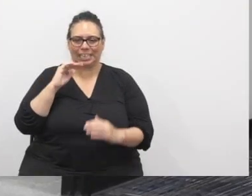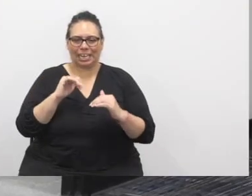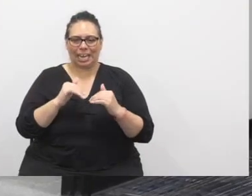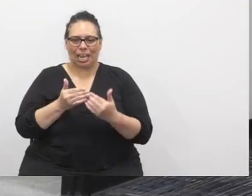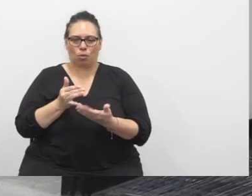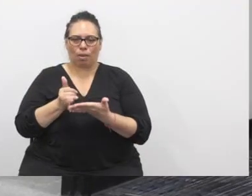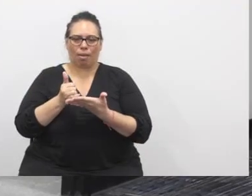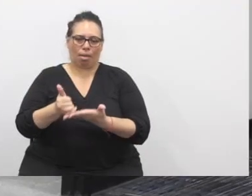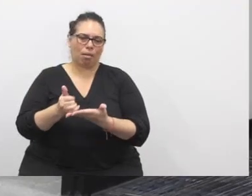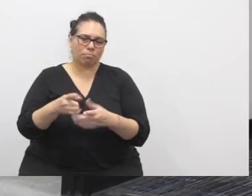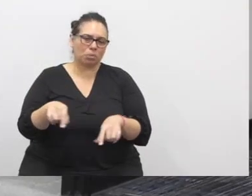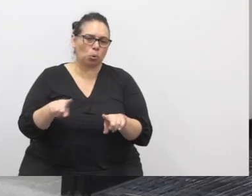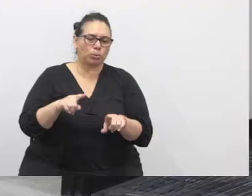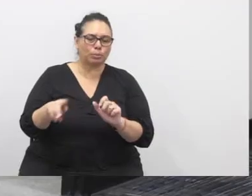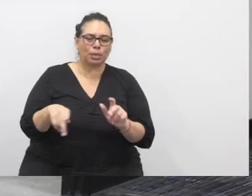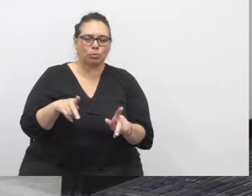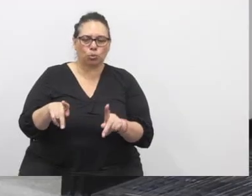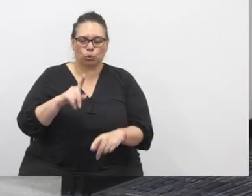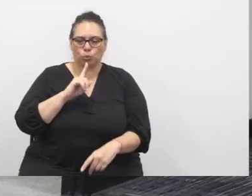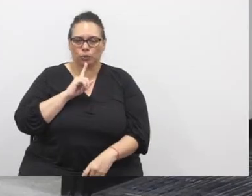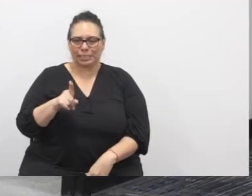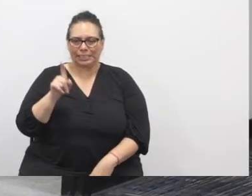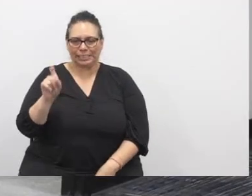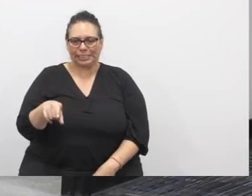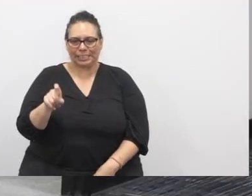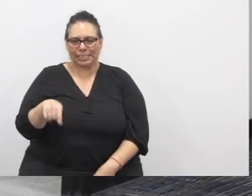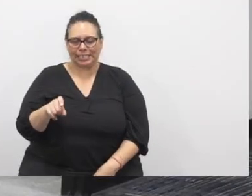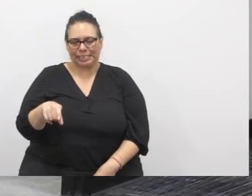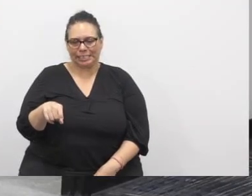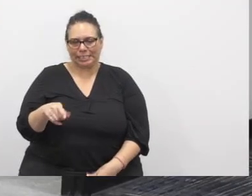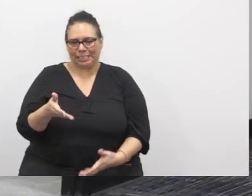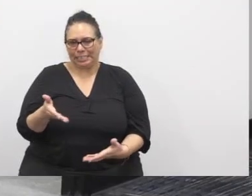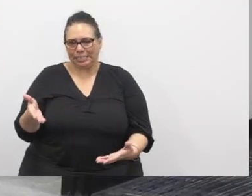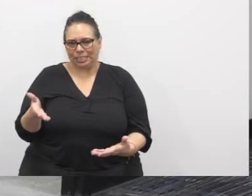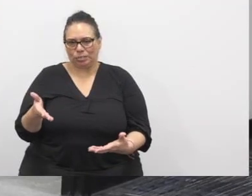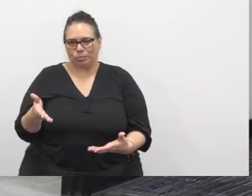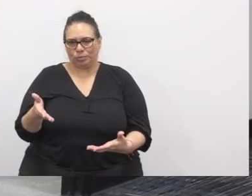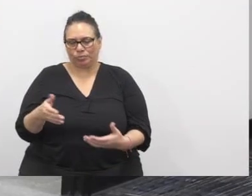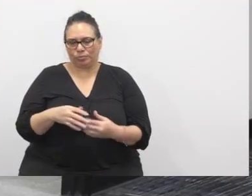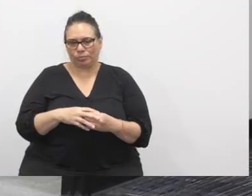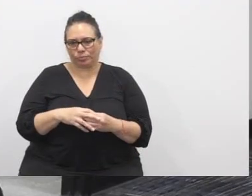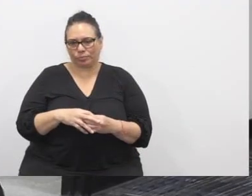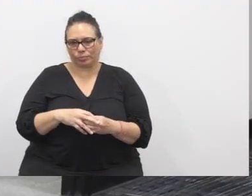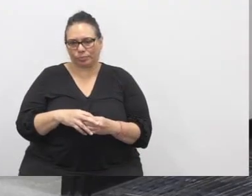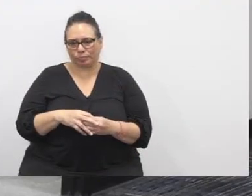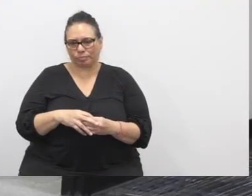those people who really needed those necessities was really eye-opening,